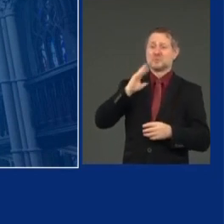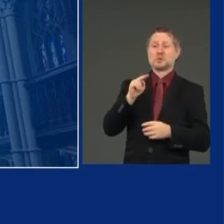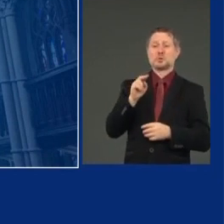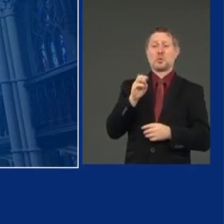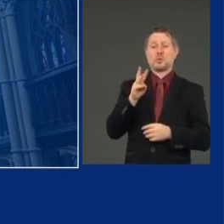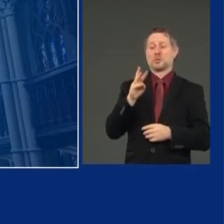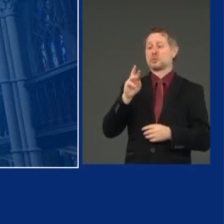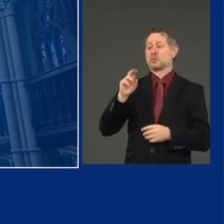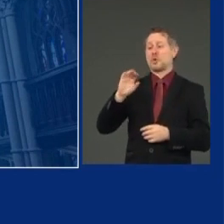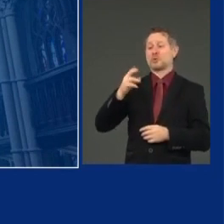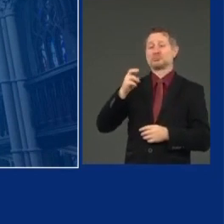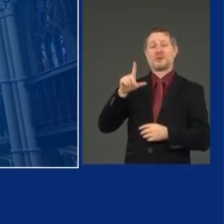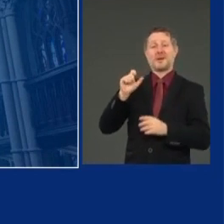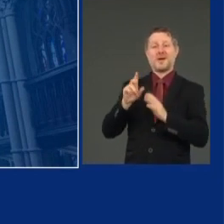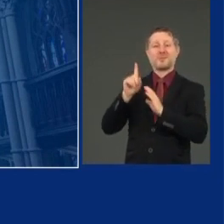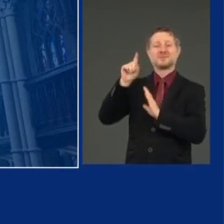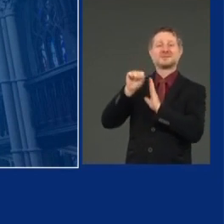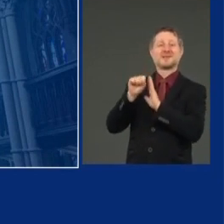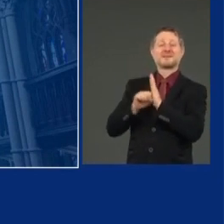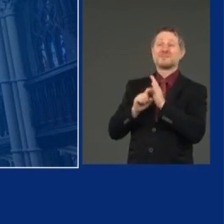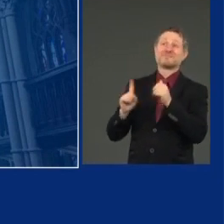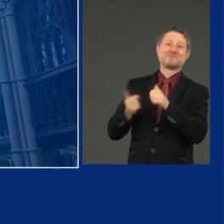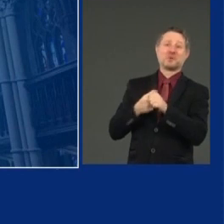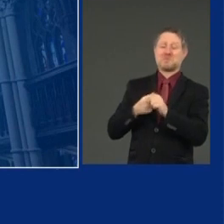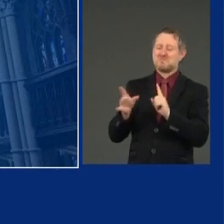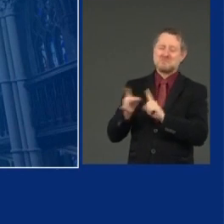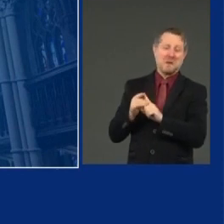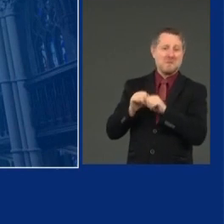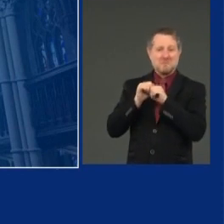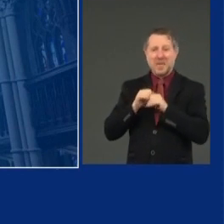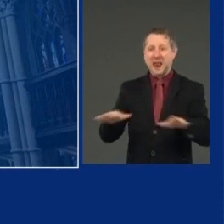A RELIGIOUS CEREMONY IS BY DEFINITION A GATHERING, A LARGE NUMBER OF PEOPLE COMING